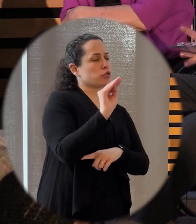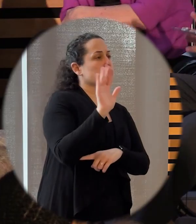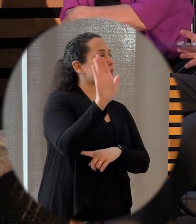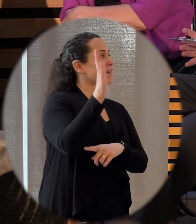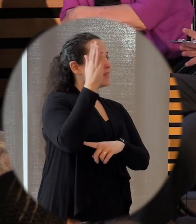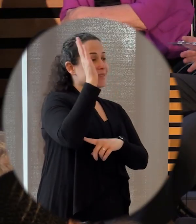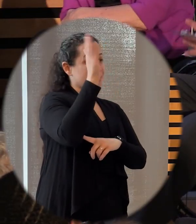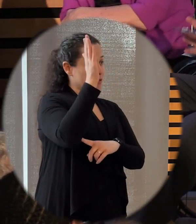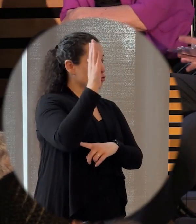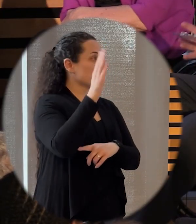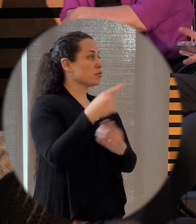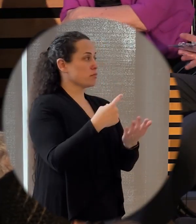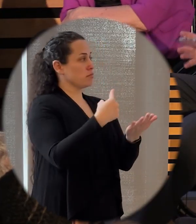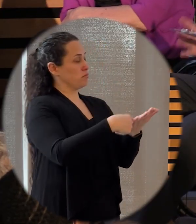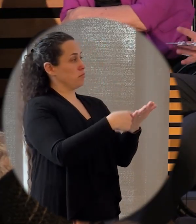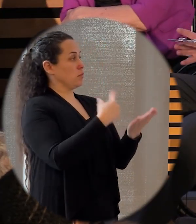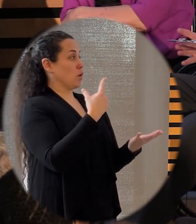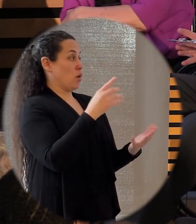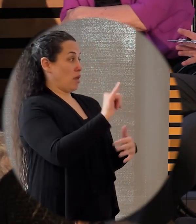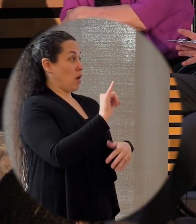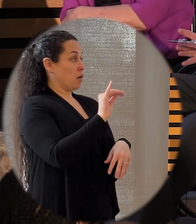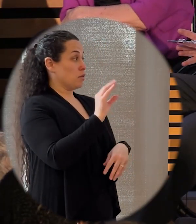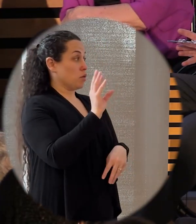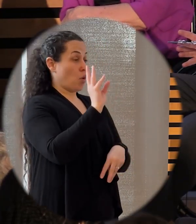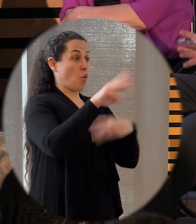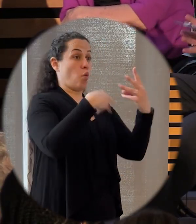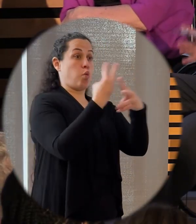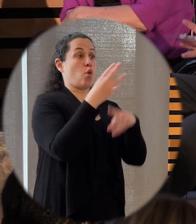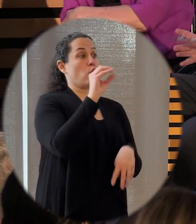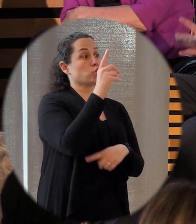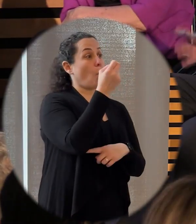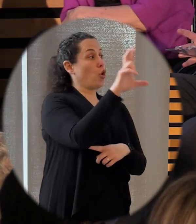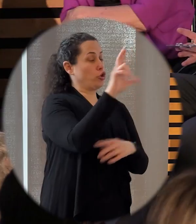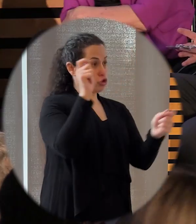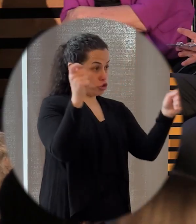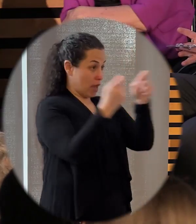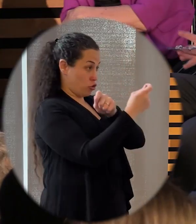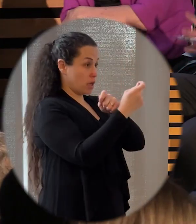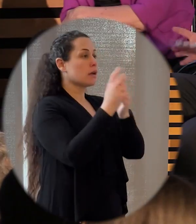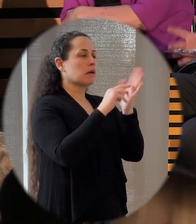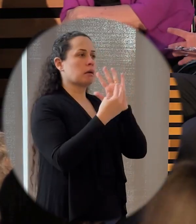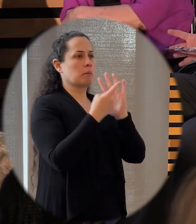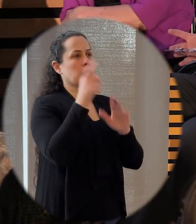he talked about the world order has changed. And as the world order changes, our country has to